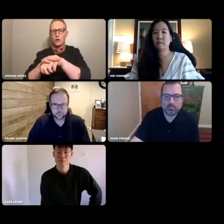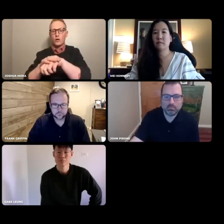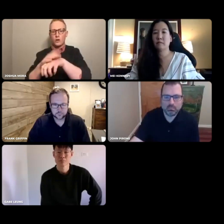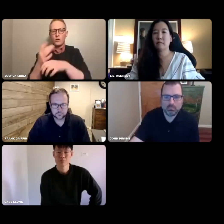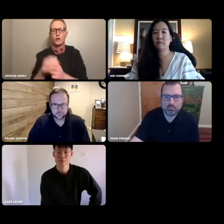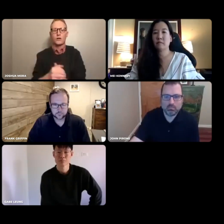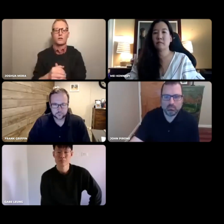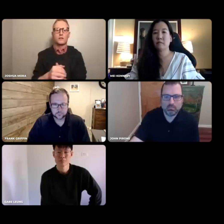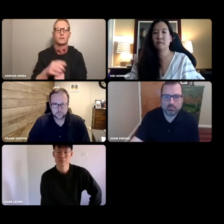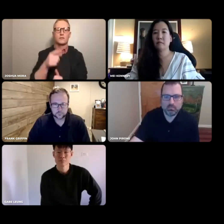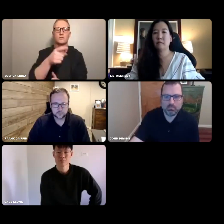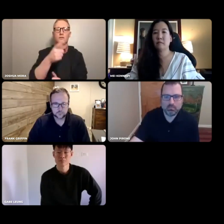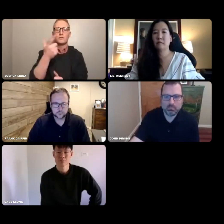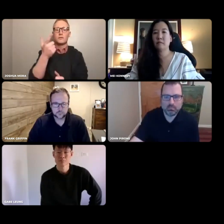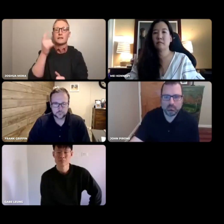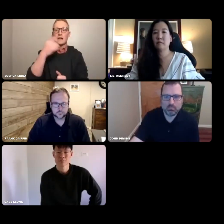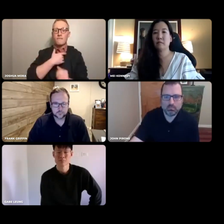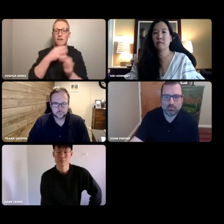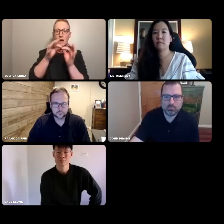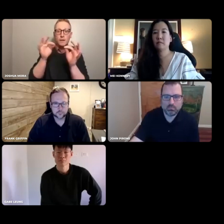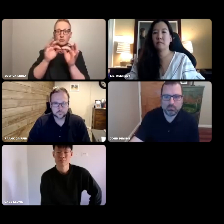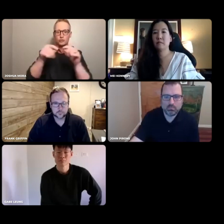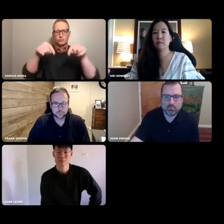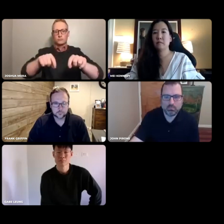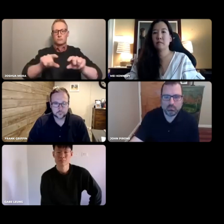If you want to make a comment, make sure your sound is on.